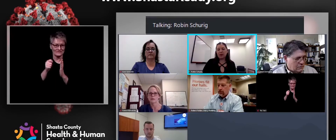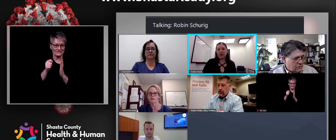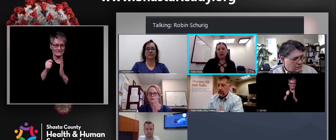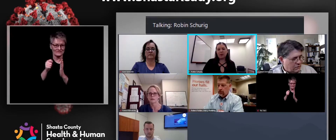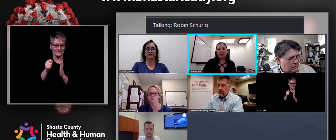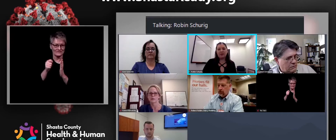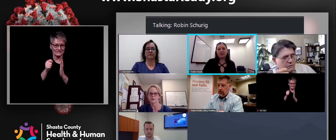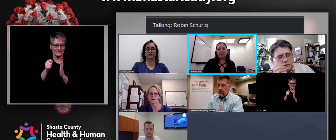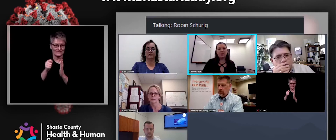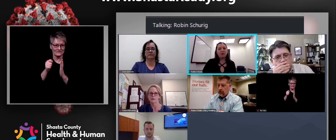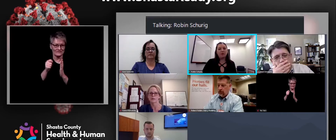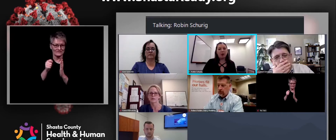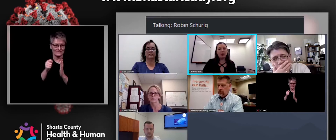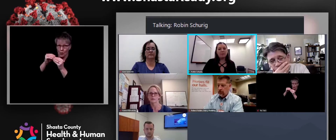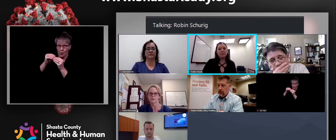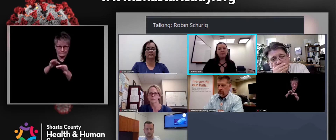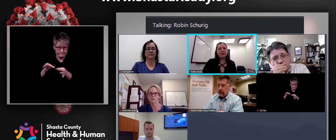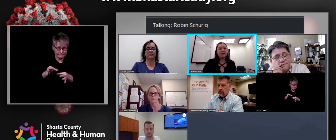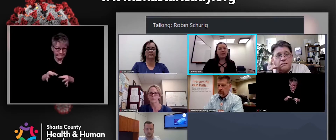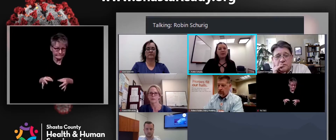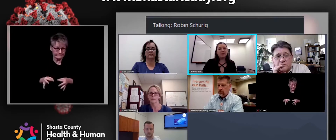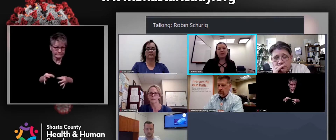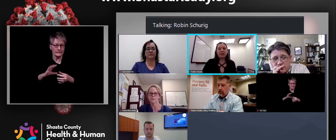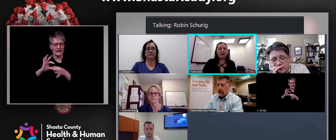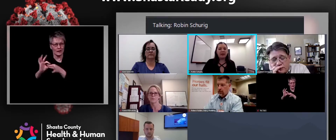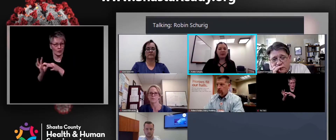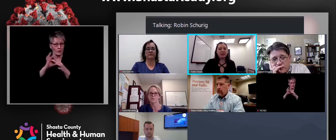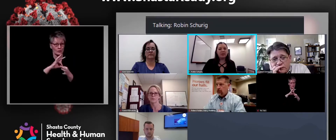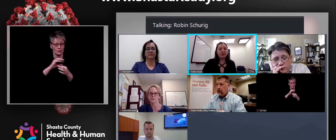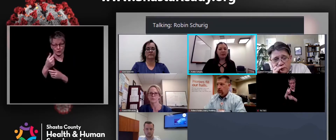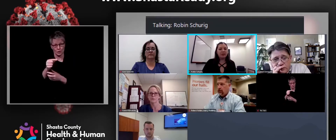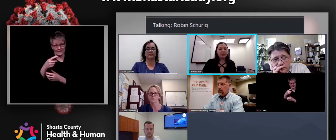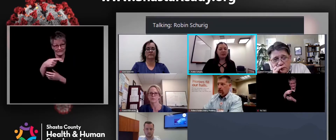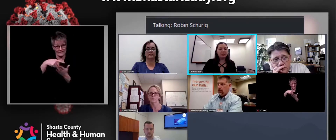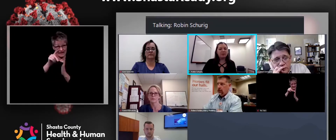week. So again, what they've said so far is that this would not be another tier in the